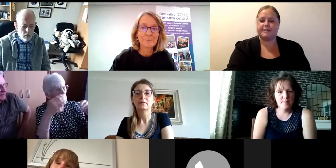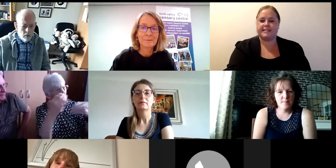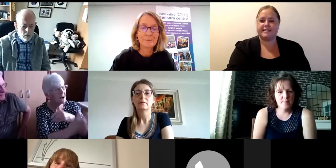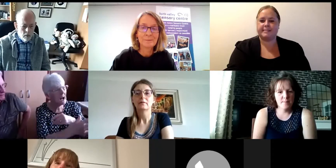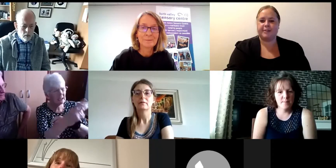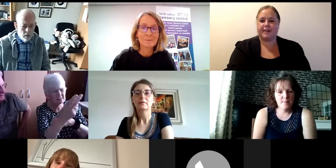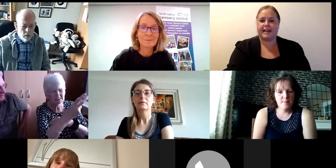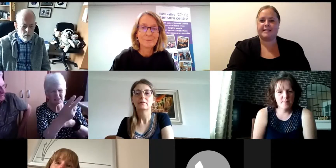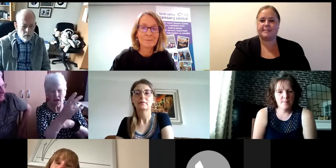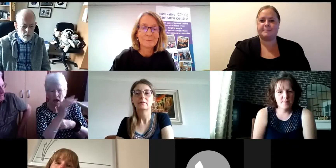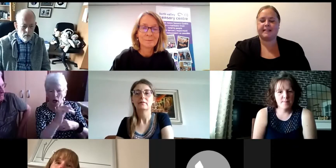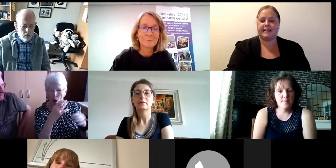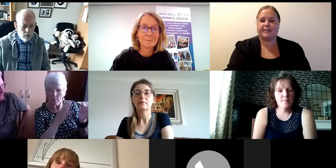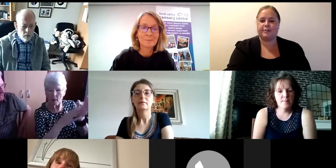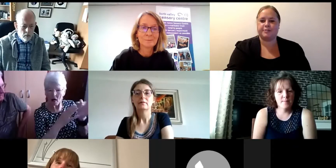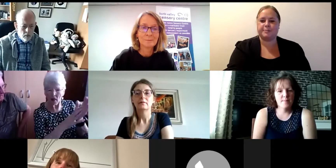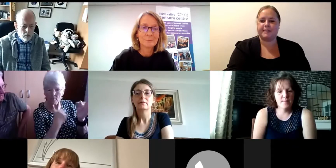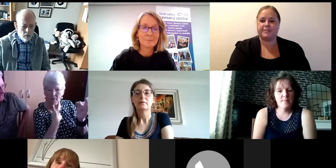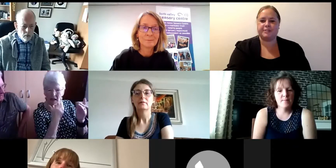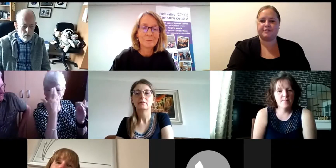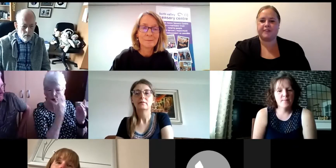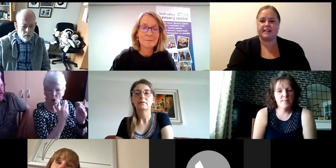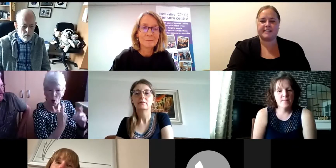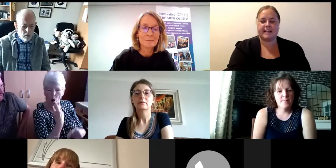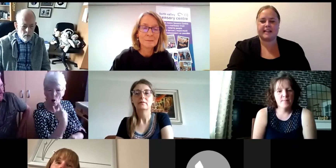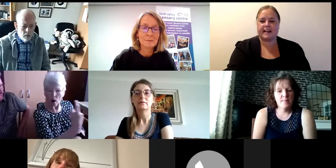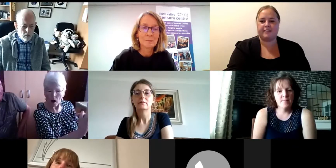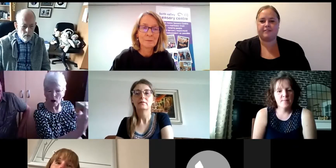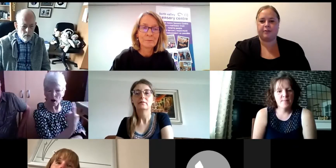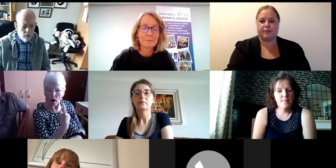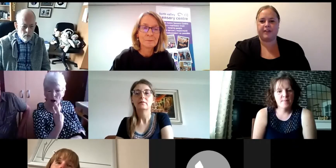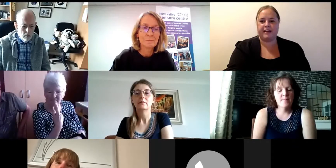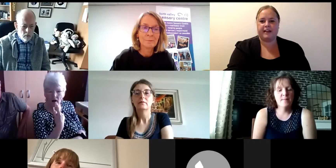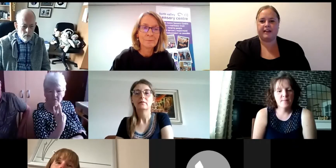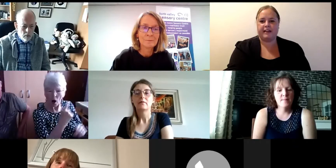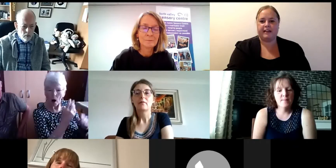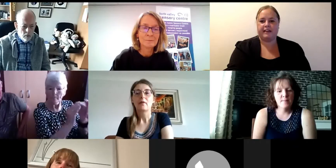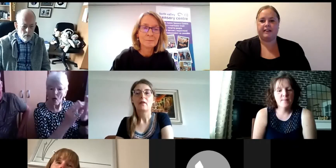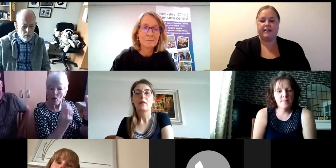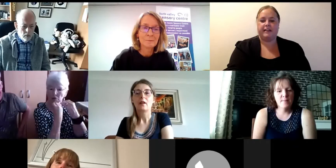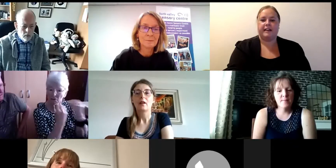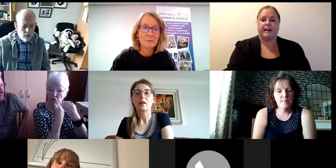I would say to them You are speaking too fast. I can't follow that.